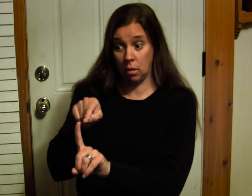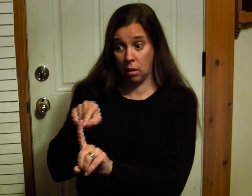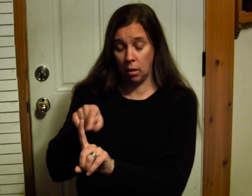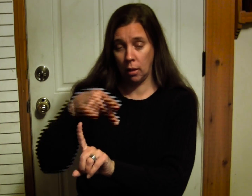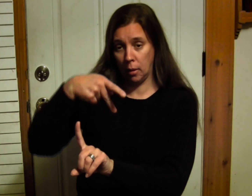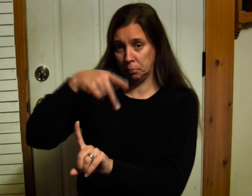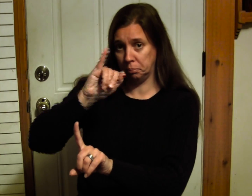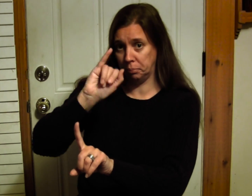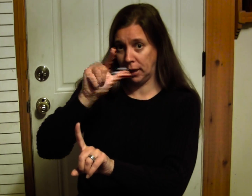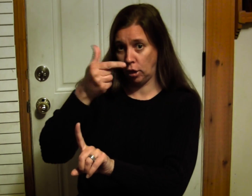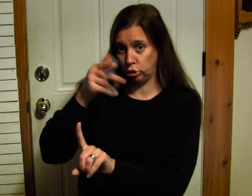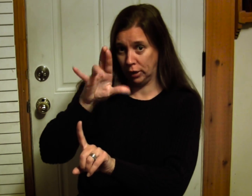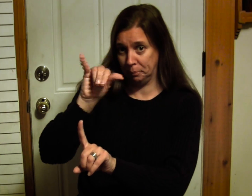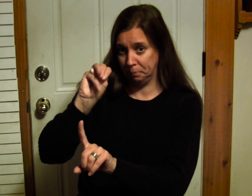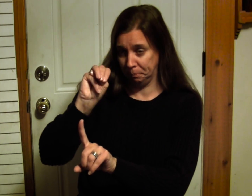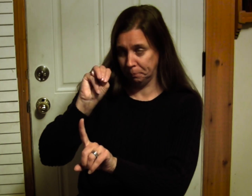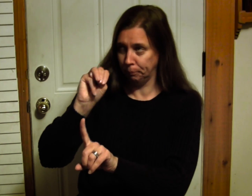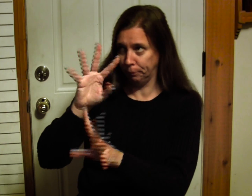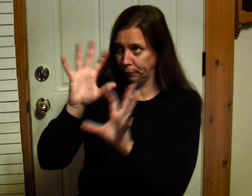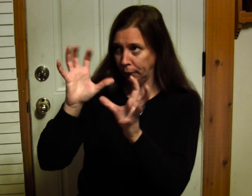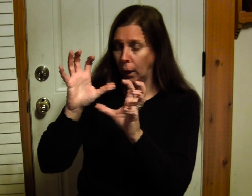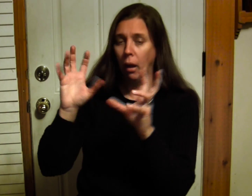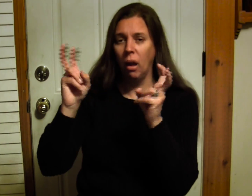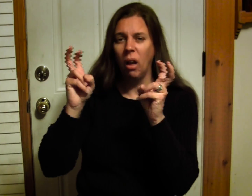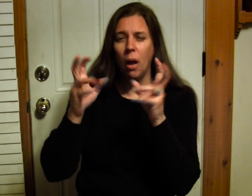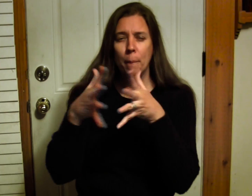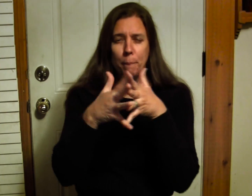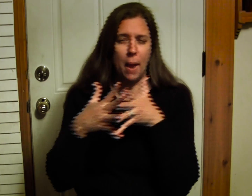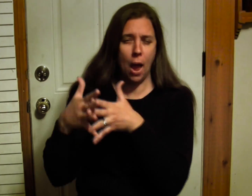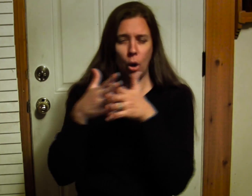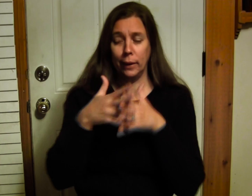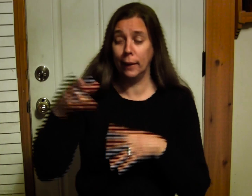Well, I’ll start with the Pilgrims.